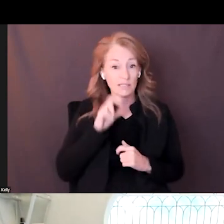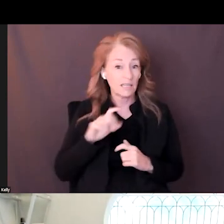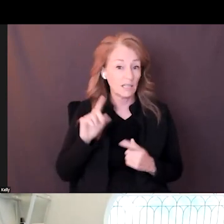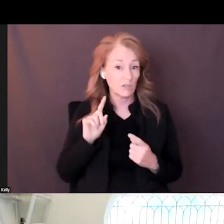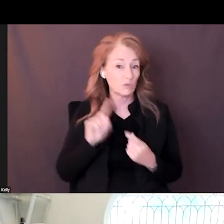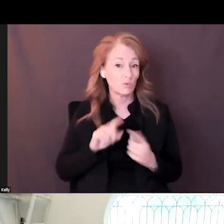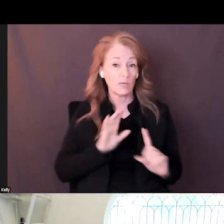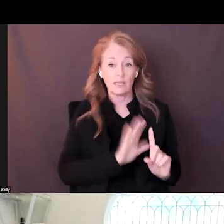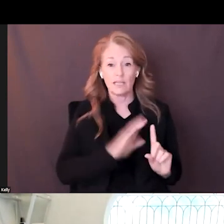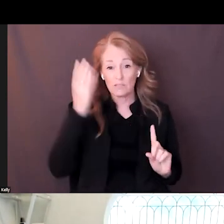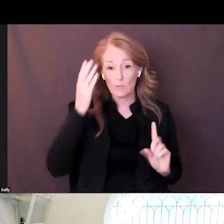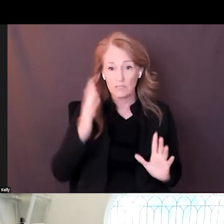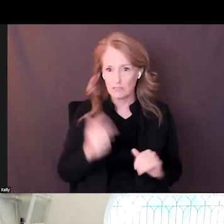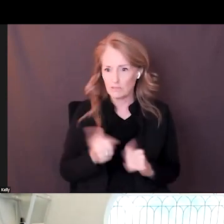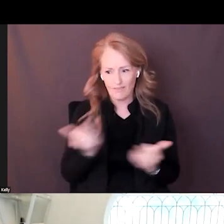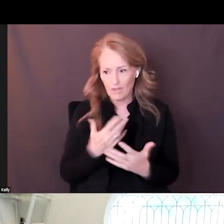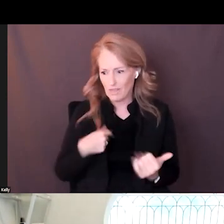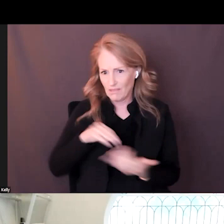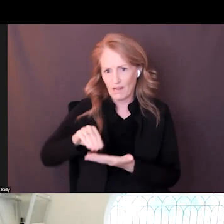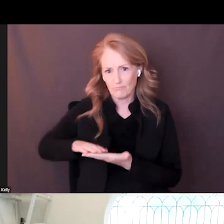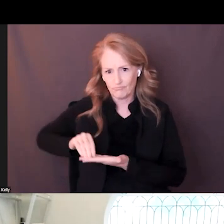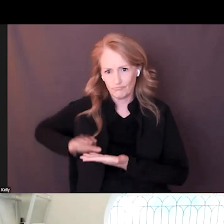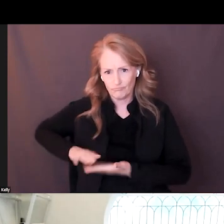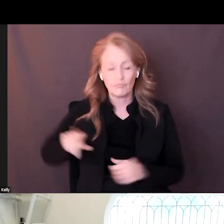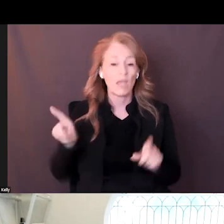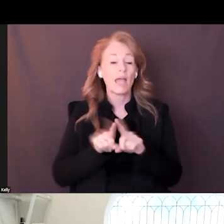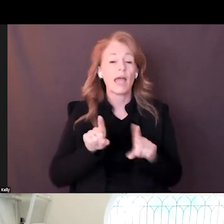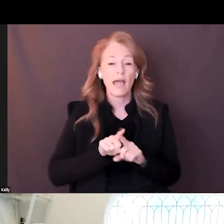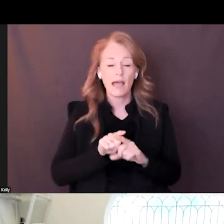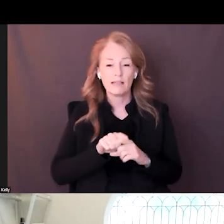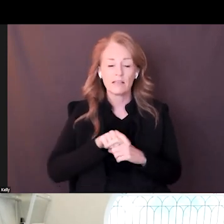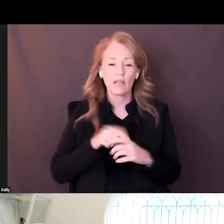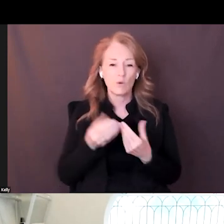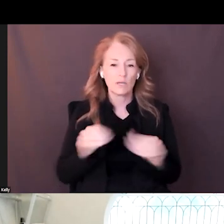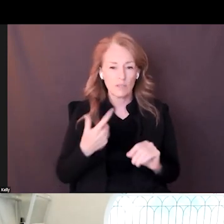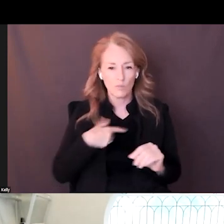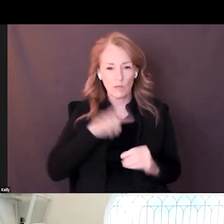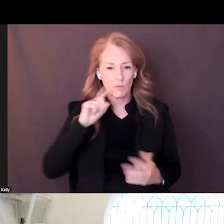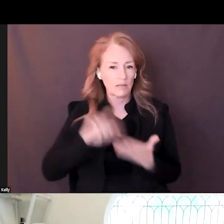AS A COMMUNITY, WE RECOGNIZED OUR NEEDS AND DID A LOT OF RESEARCH